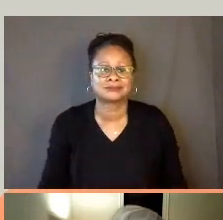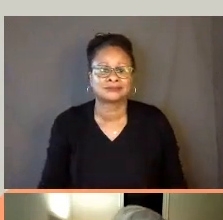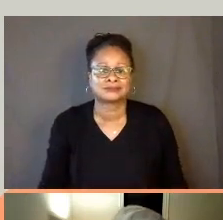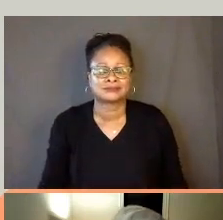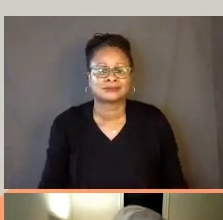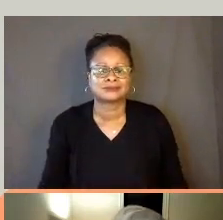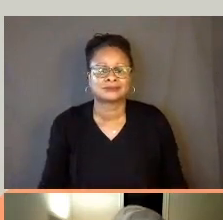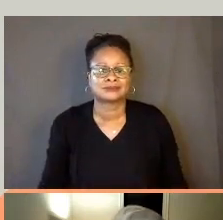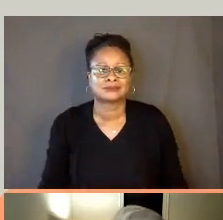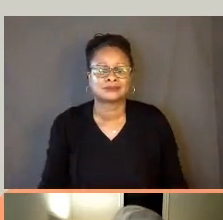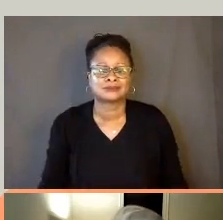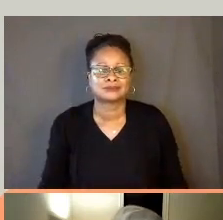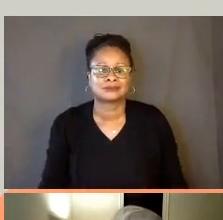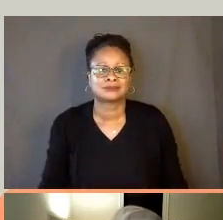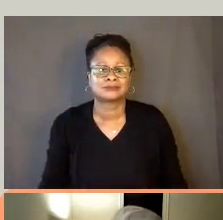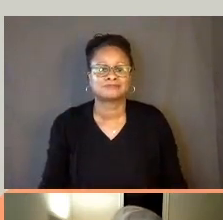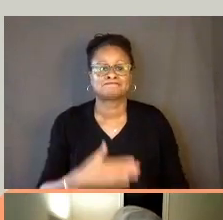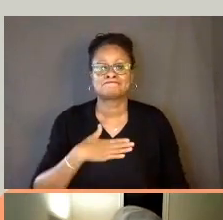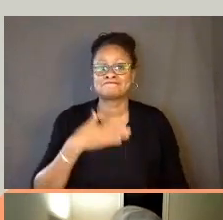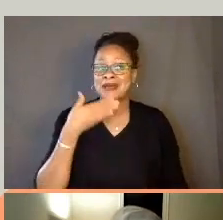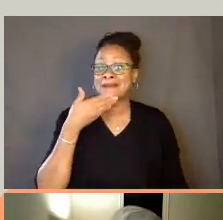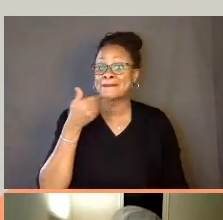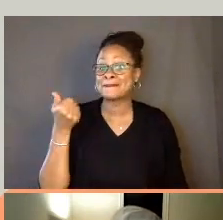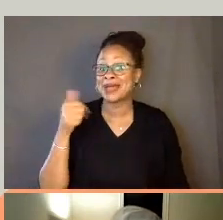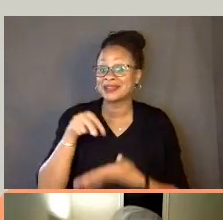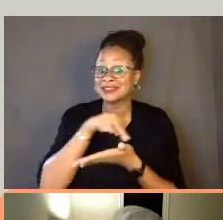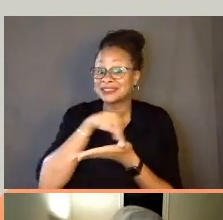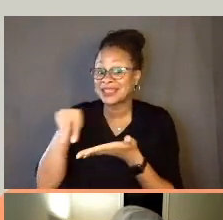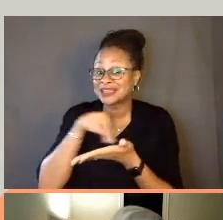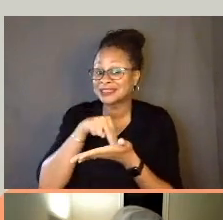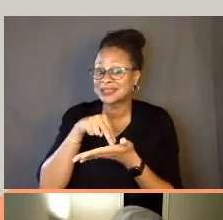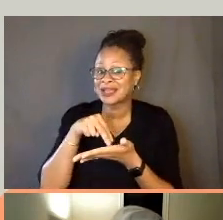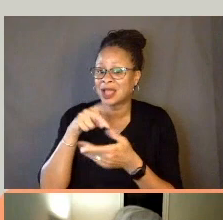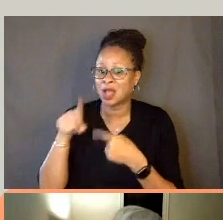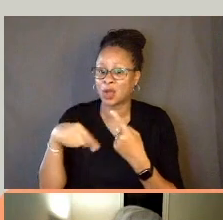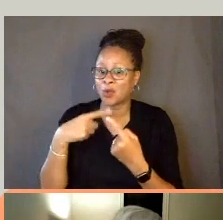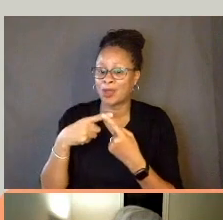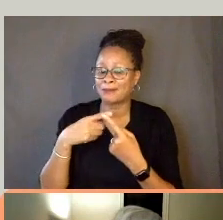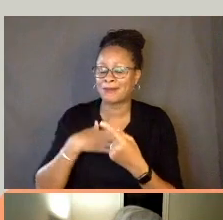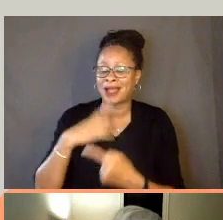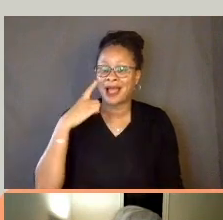My best dancing is when my eyes are closed.